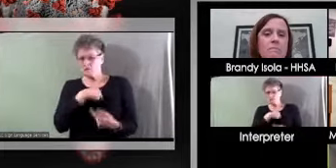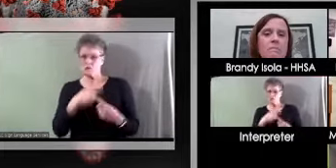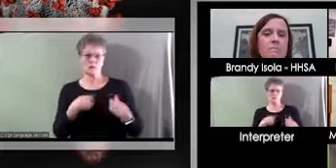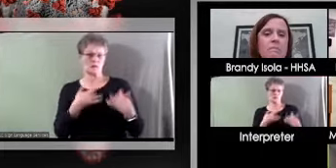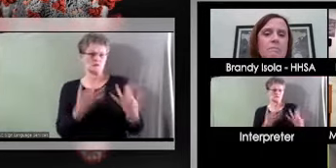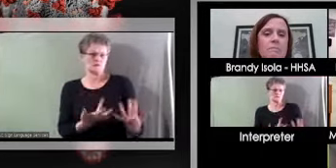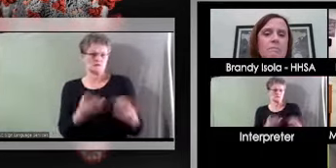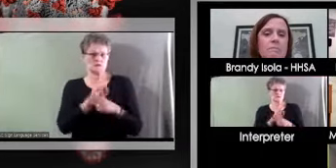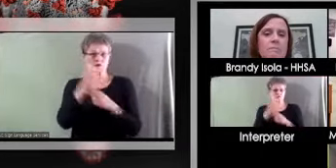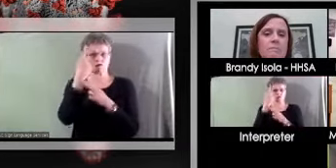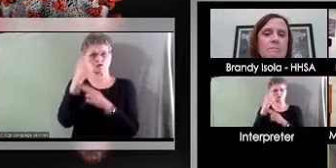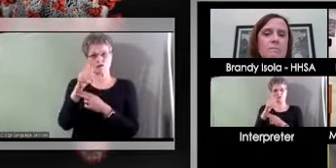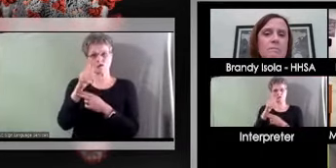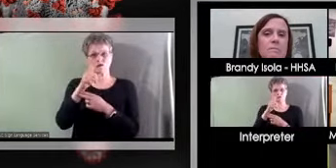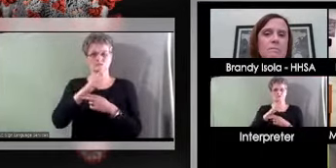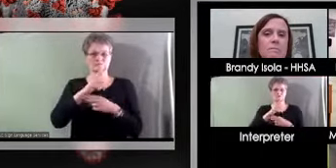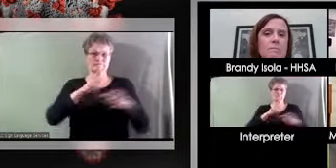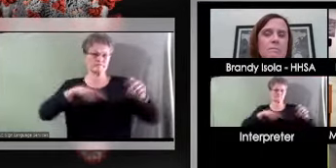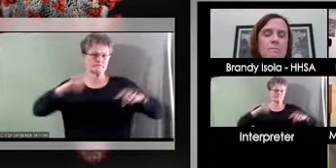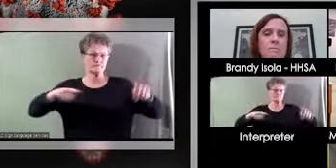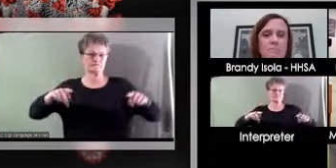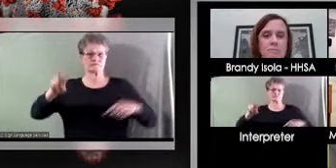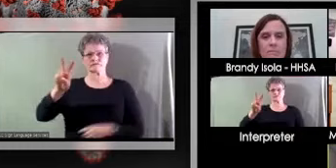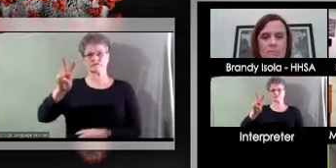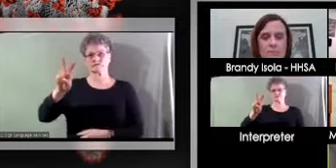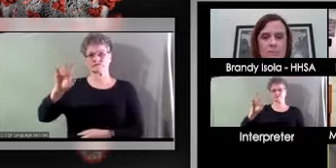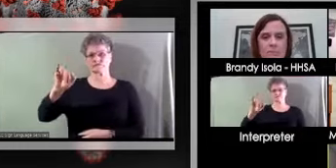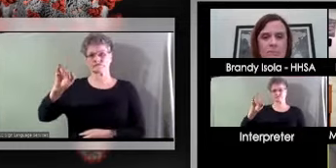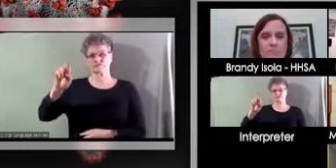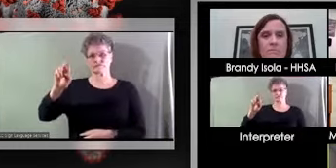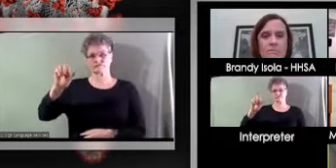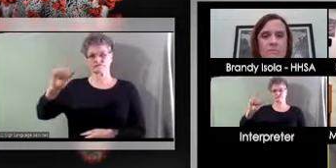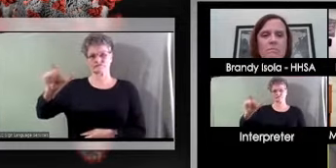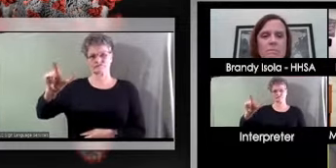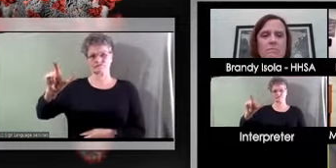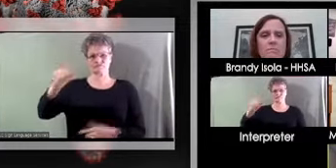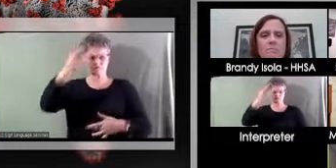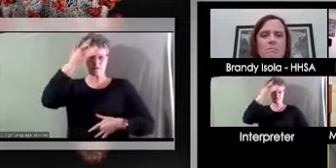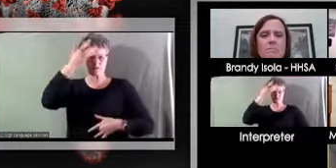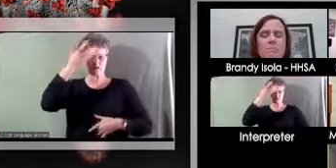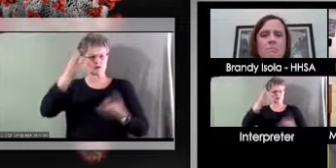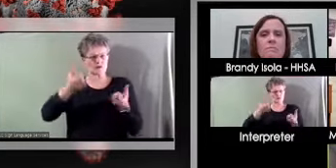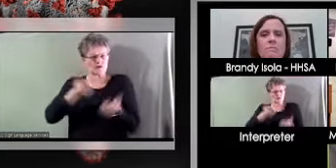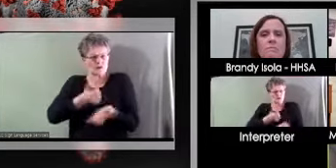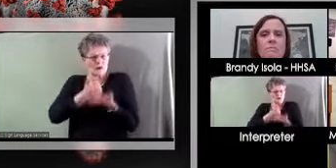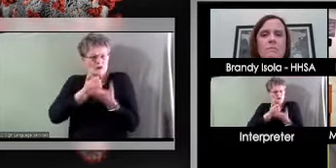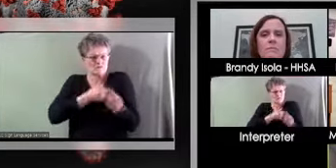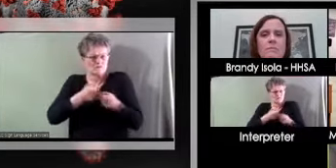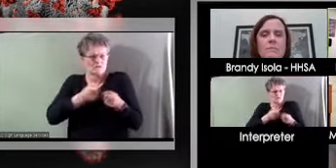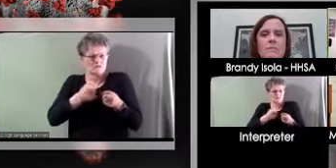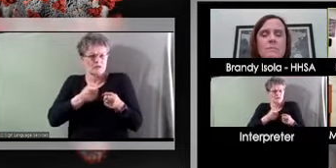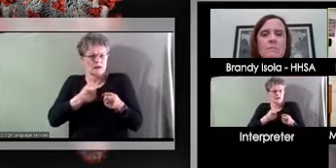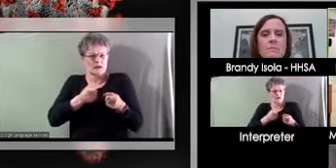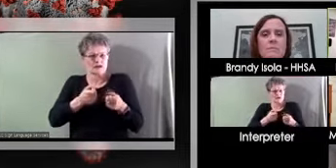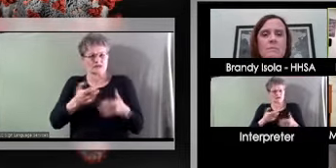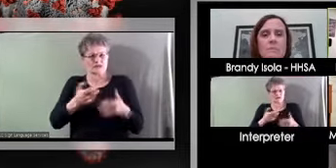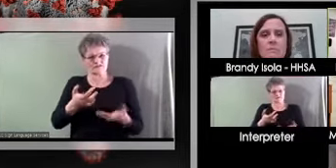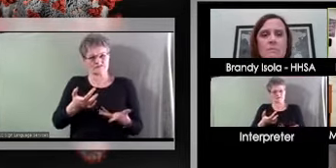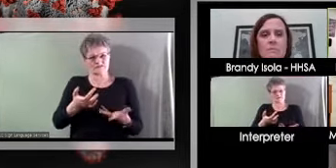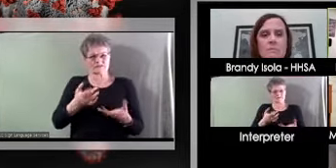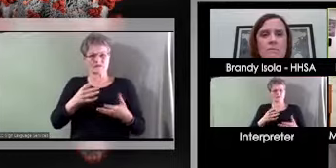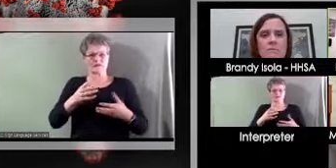for managing discomfort and fever. Okay and our last question was about